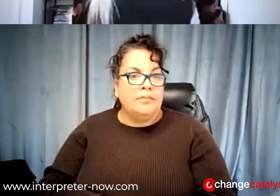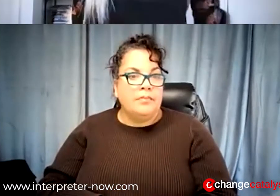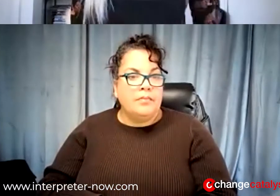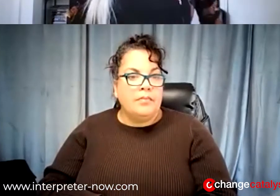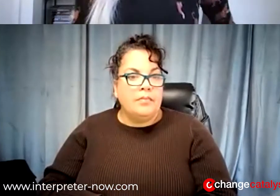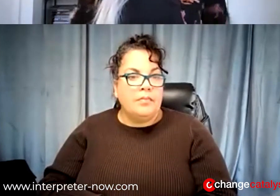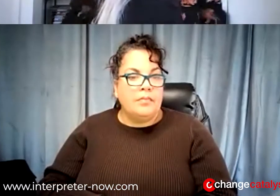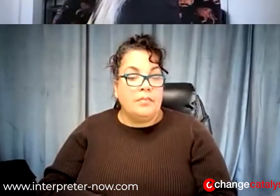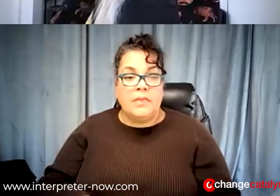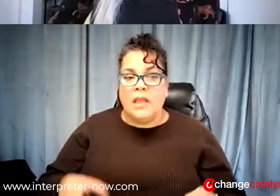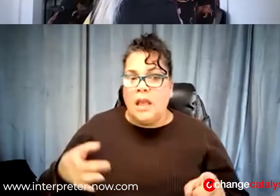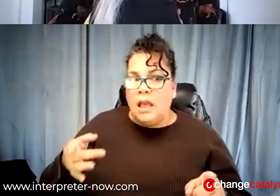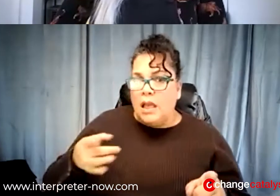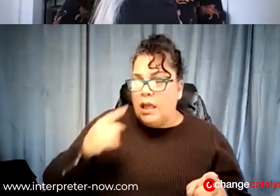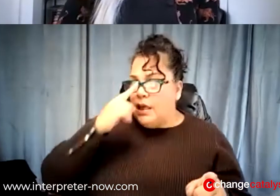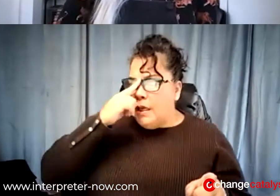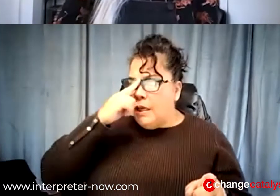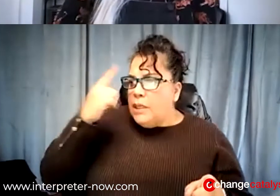Why did you decide to build this platform?